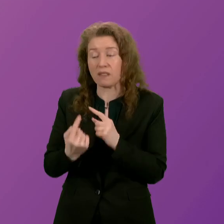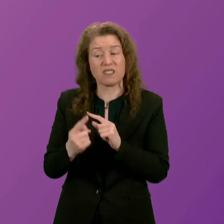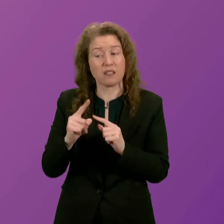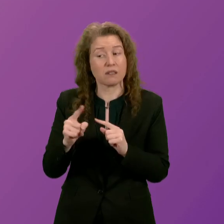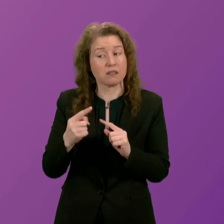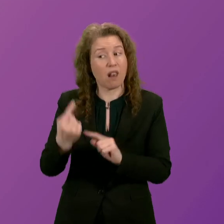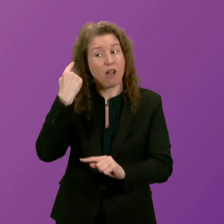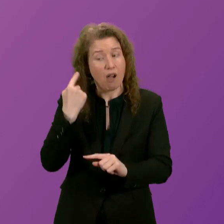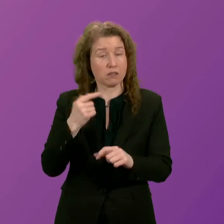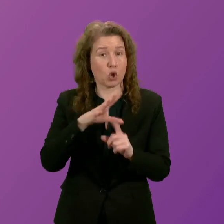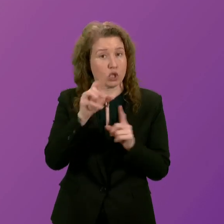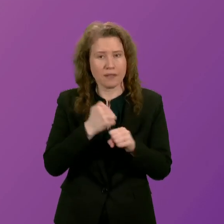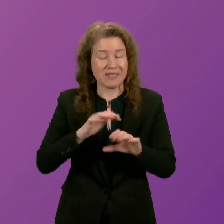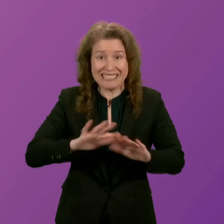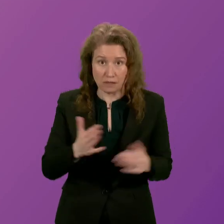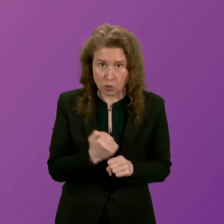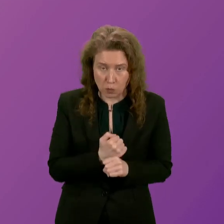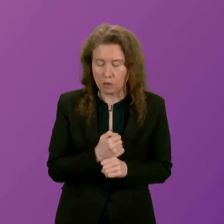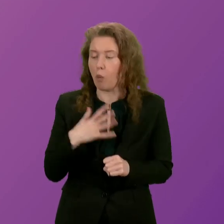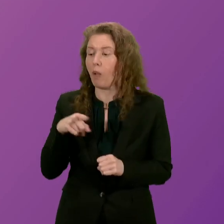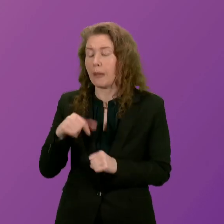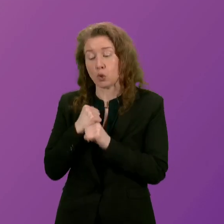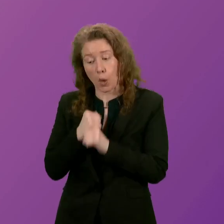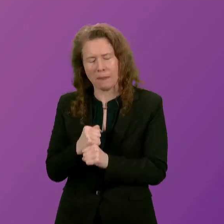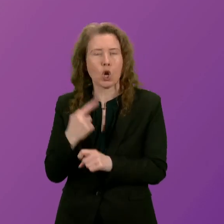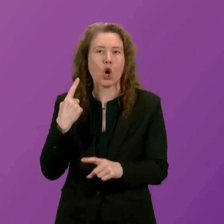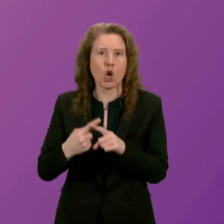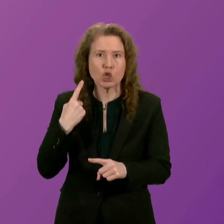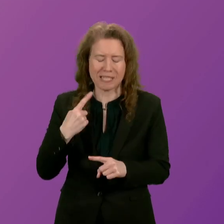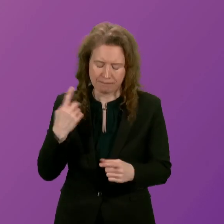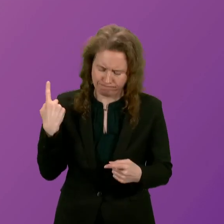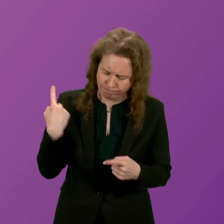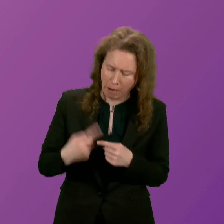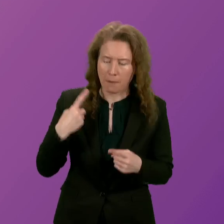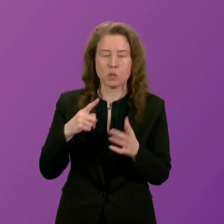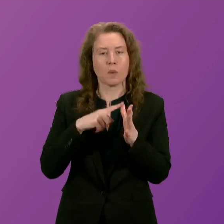Government did not do, which is to commit urgently and swiftly to the Acorn carbon